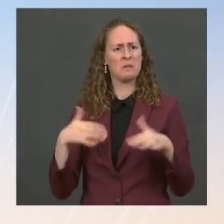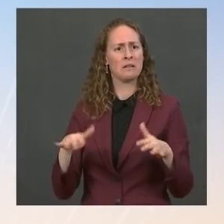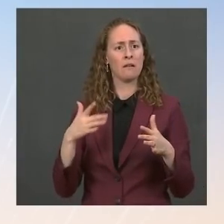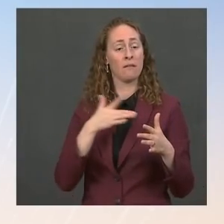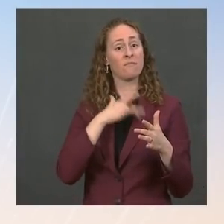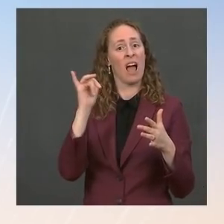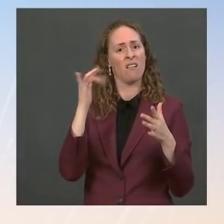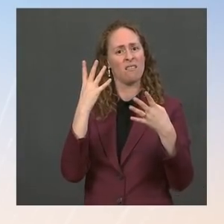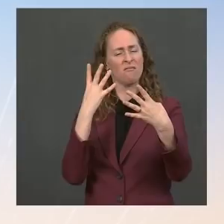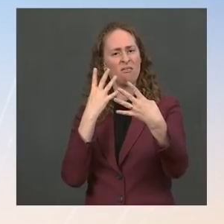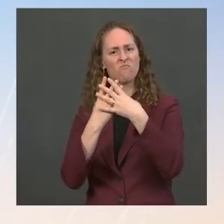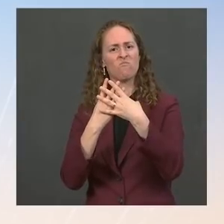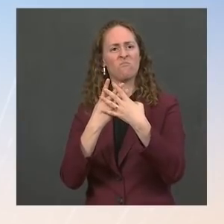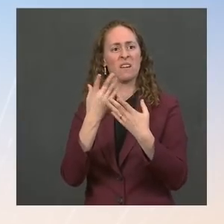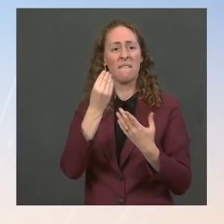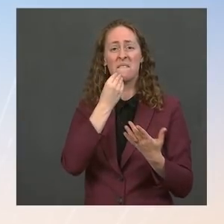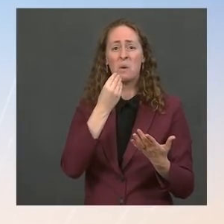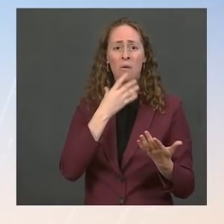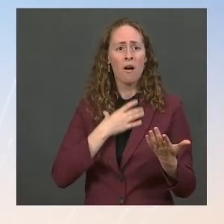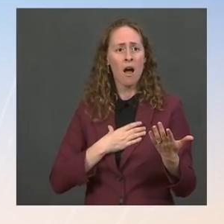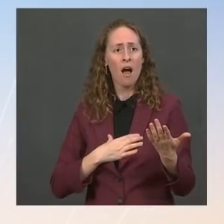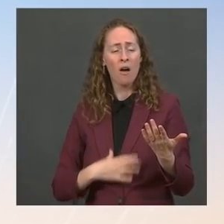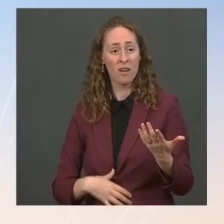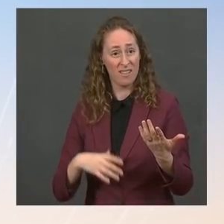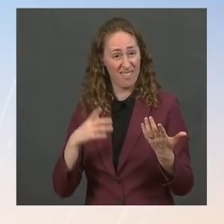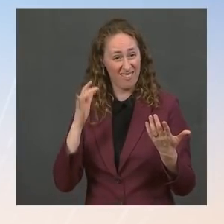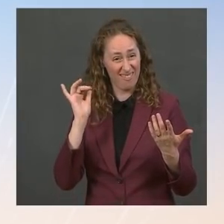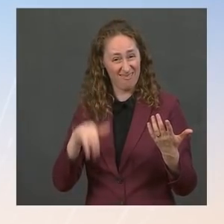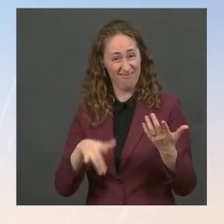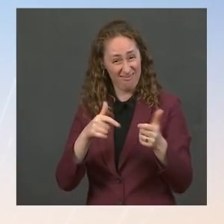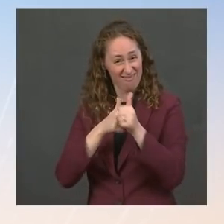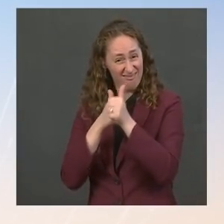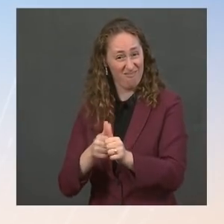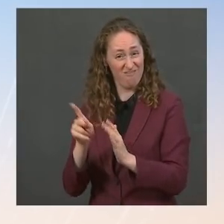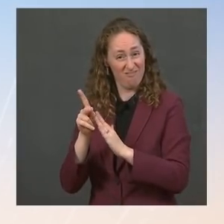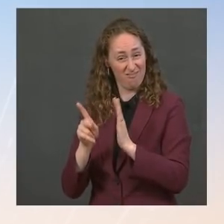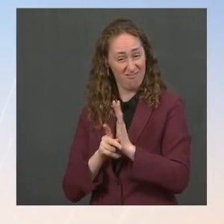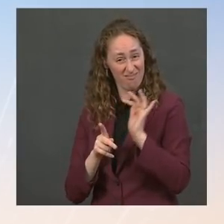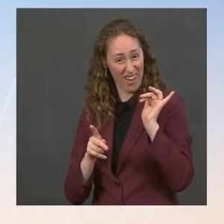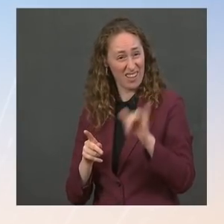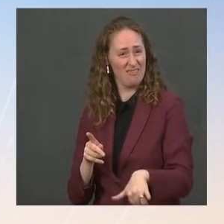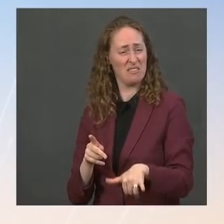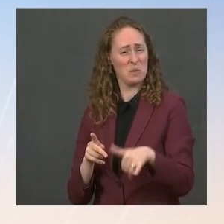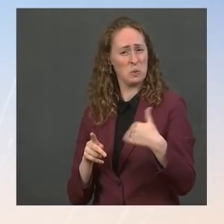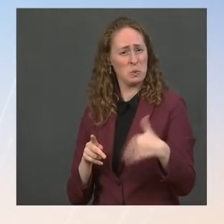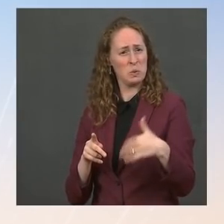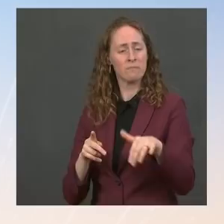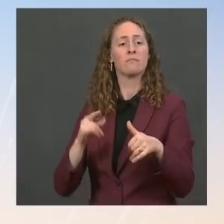You know, what is your response to this? Is this policy? And then just secondly -- Haitian Americans say that this mass deportation